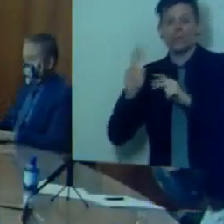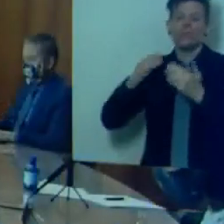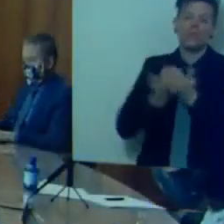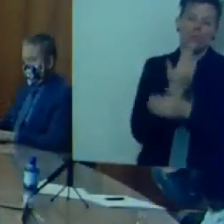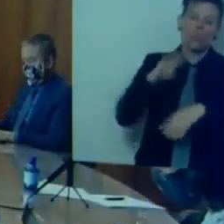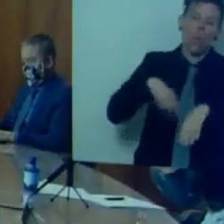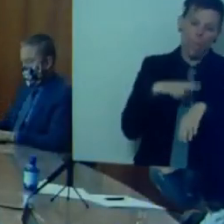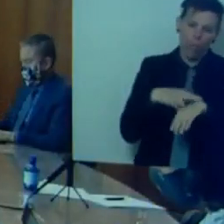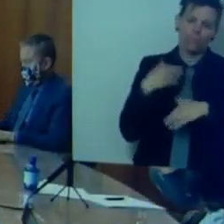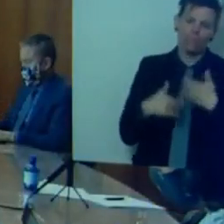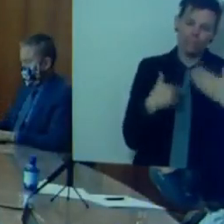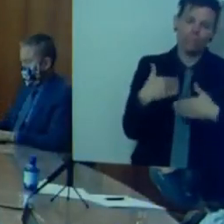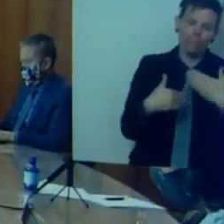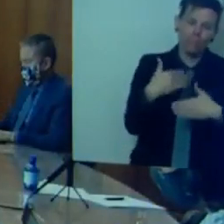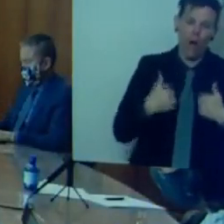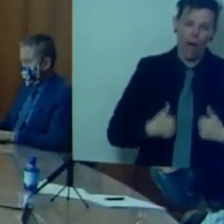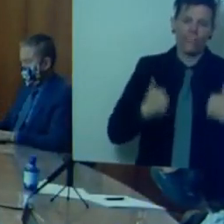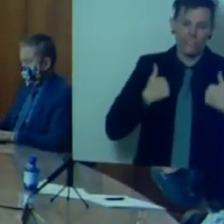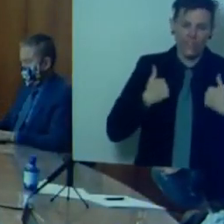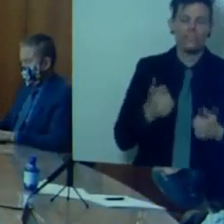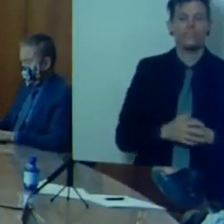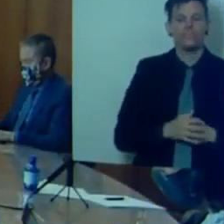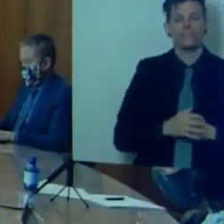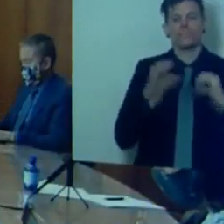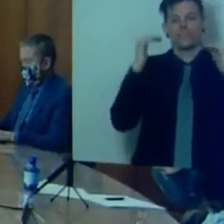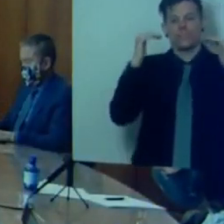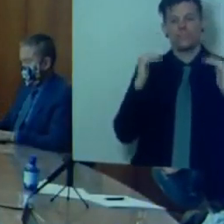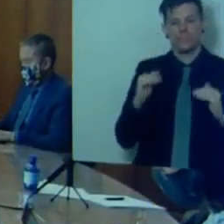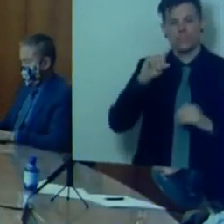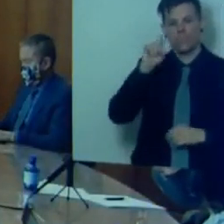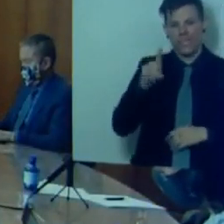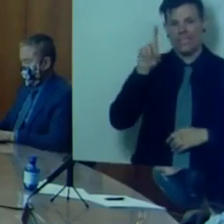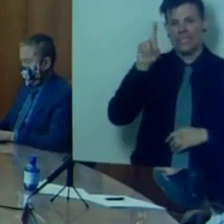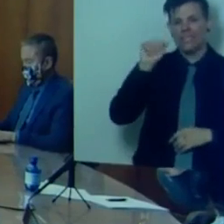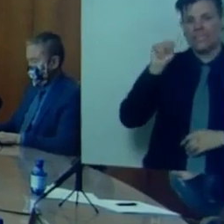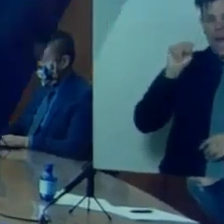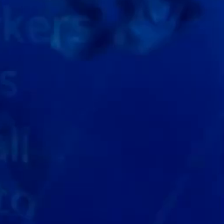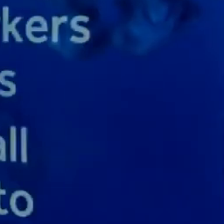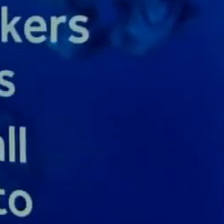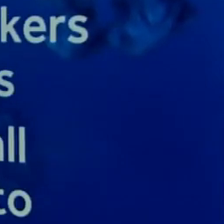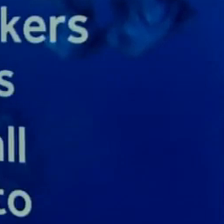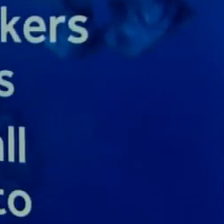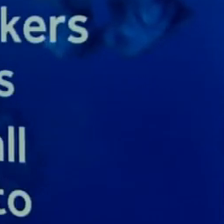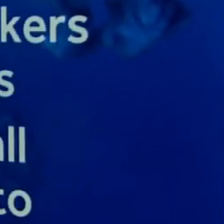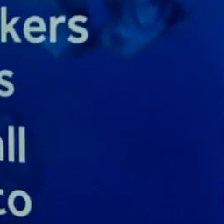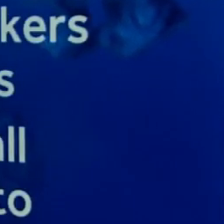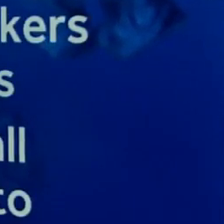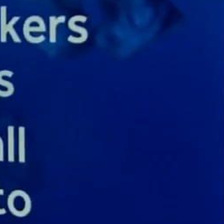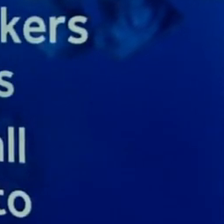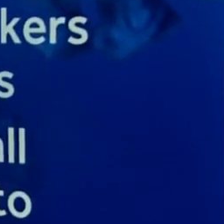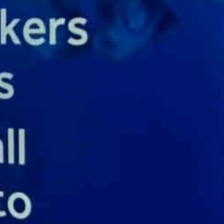THE GOVERNOR SAYS SHE IS PREPARED TO EXTEND OUR STAY-AT-HOME ORDER IF SHE NEEDS TO.